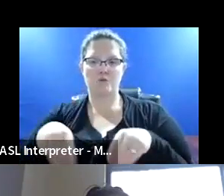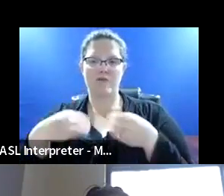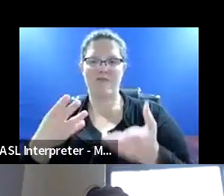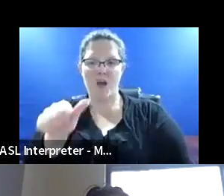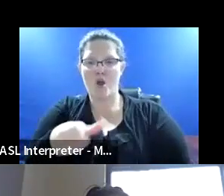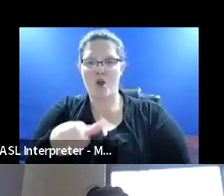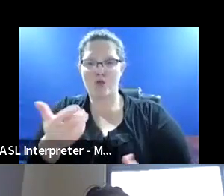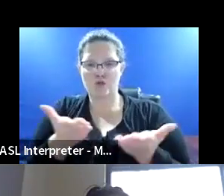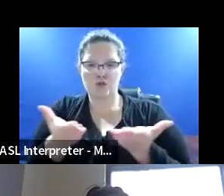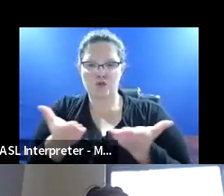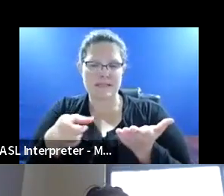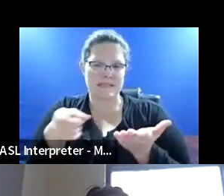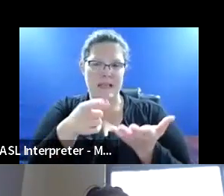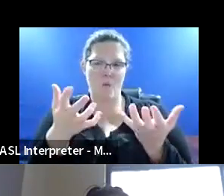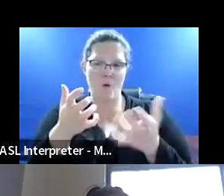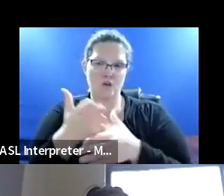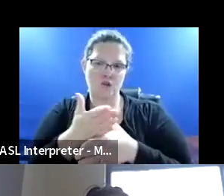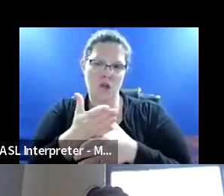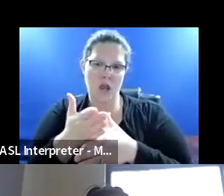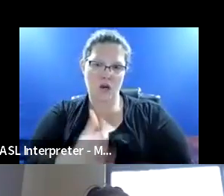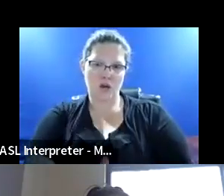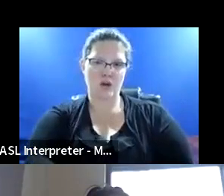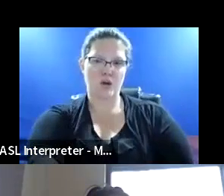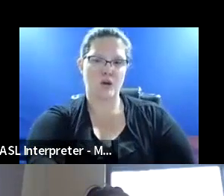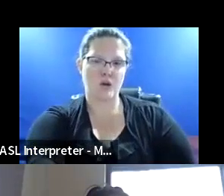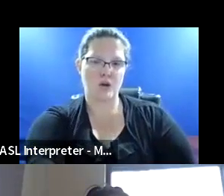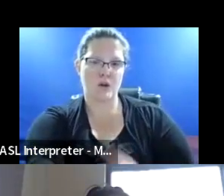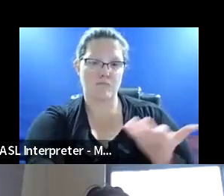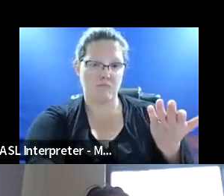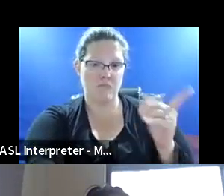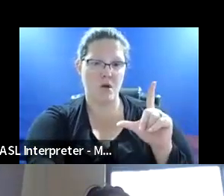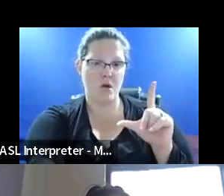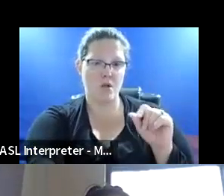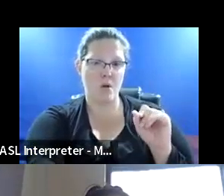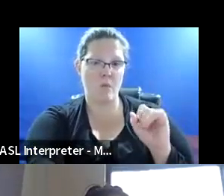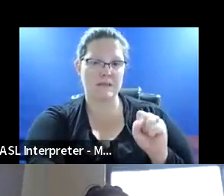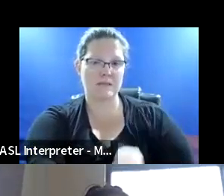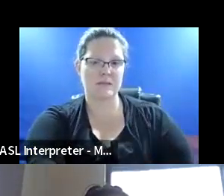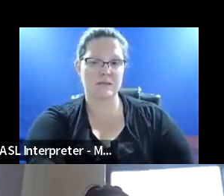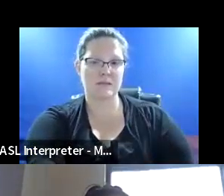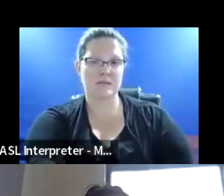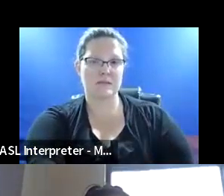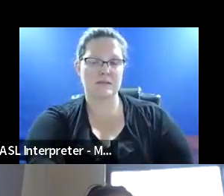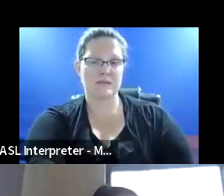I THINK WE HAVE SOME FOLKS WHO ARE WONDERING, ARE THERE ANY OTHER CELLS THAT CONSIDER THEMSELVES RURAL OR HAVE A SMALL CIL THAT ARE PROVIDING ANY SERVICES?